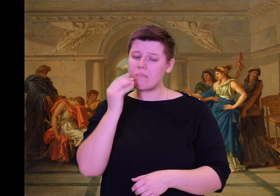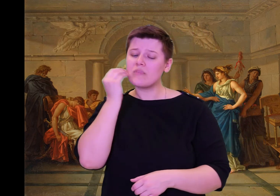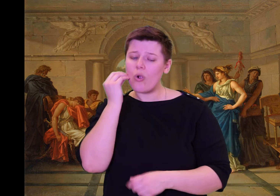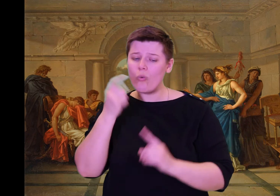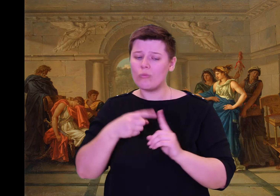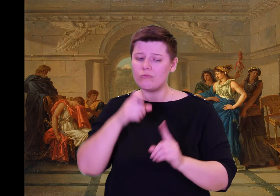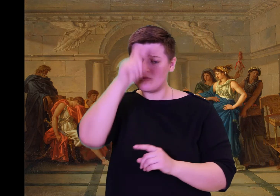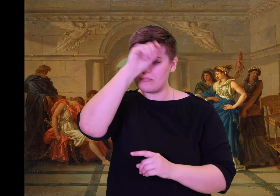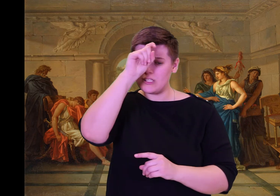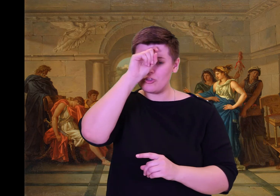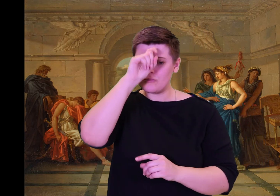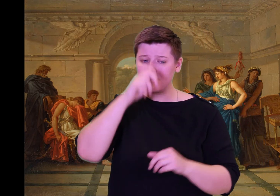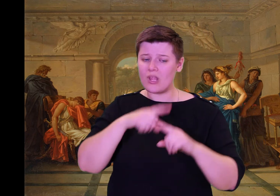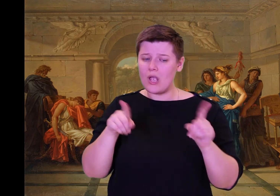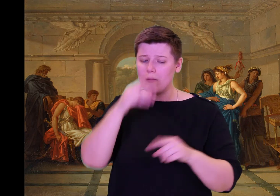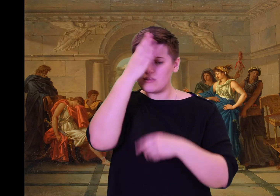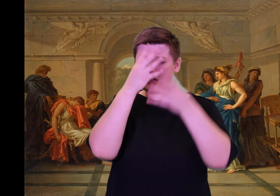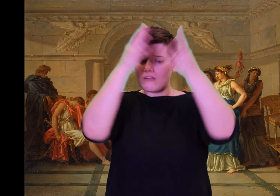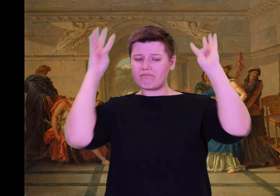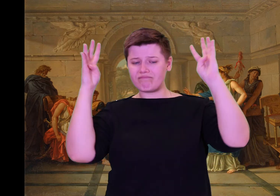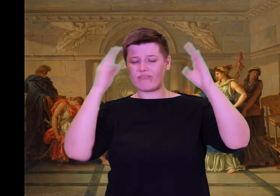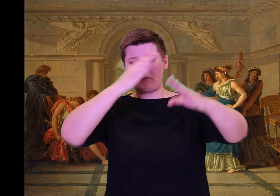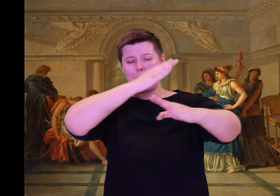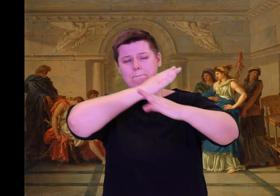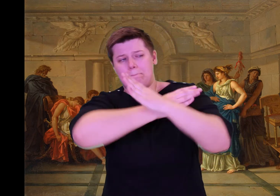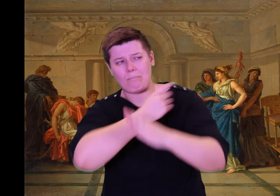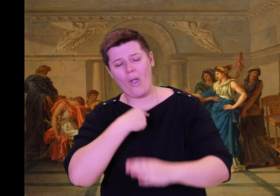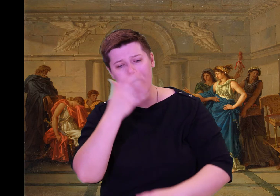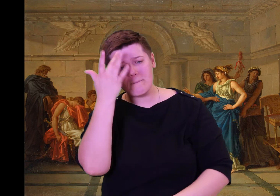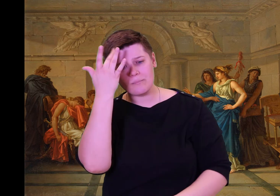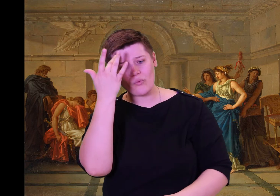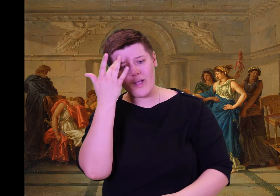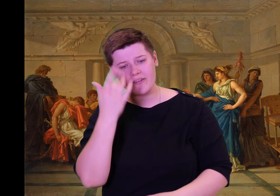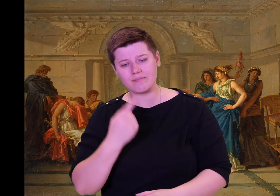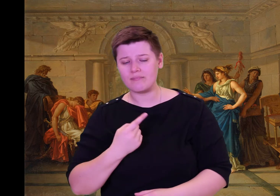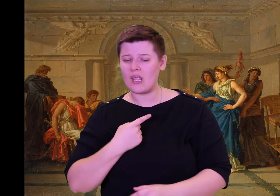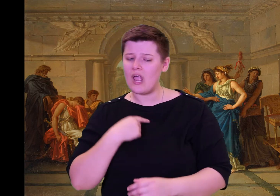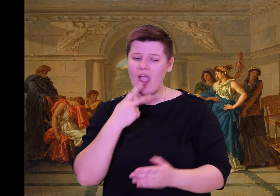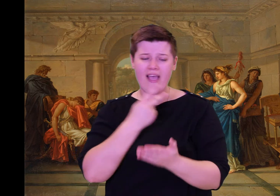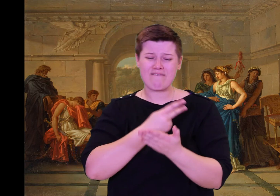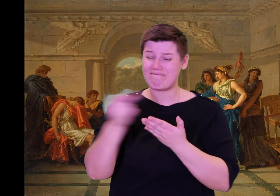keep that in mind right now, and tell the truth."